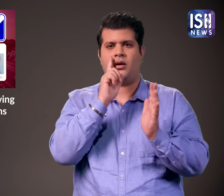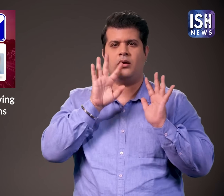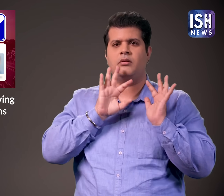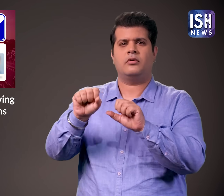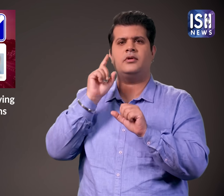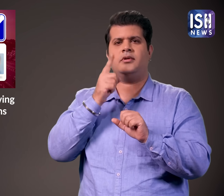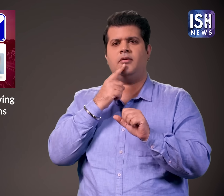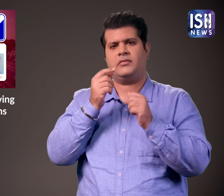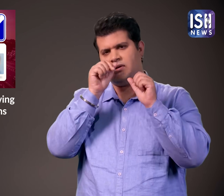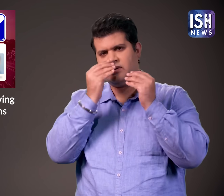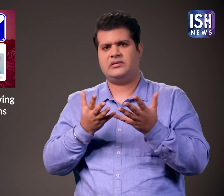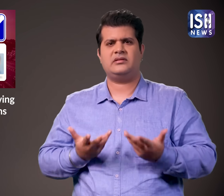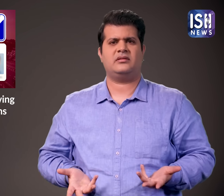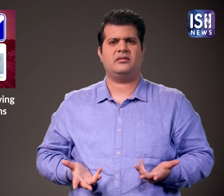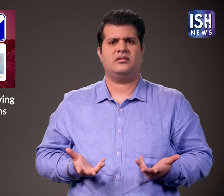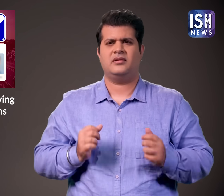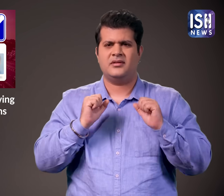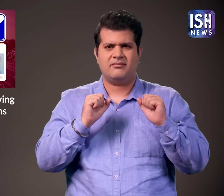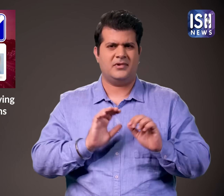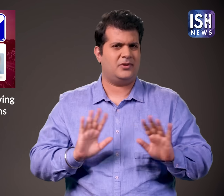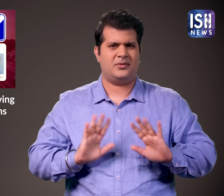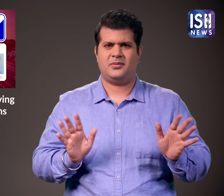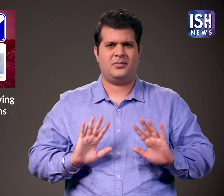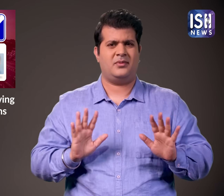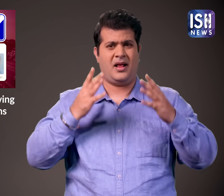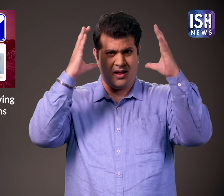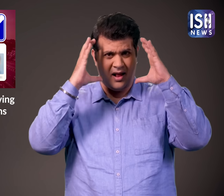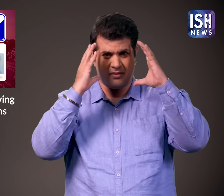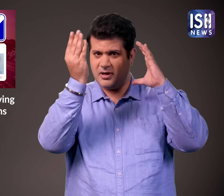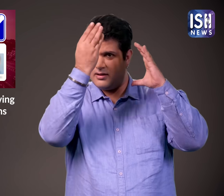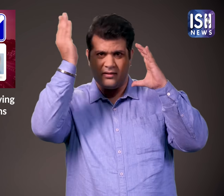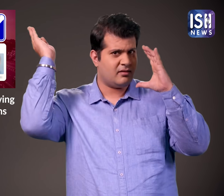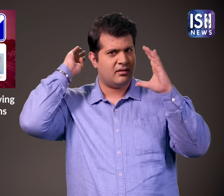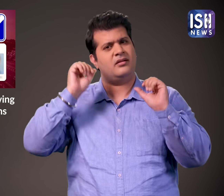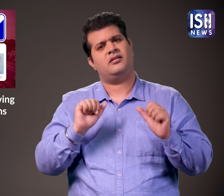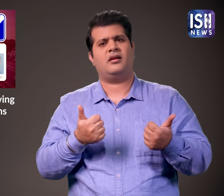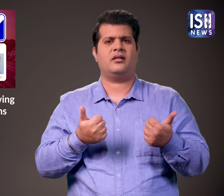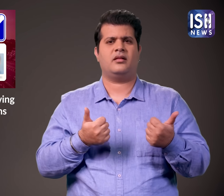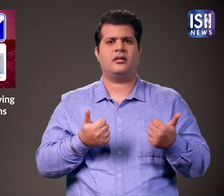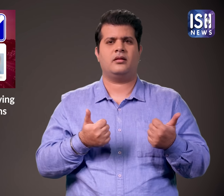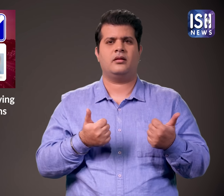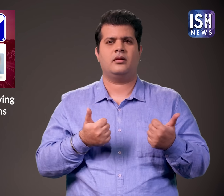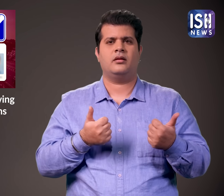that would help others identify that the driver is Deaf. Simple! The logo can be placed on the front and back of the helmet.